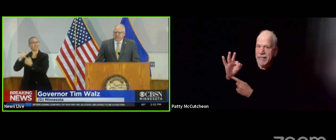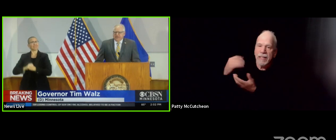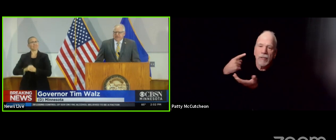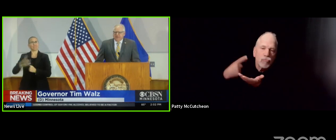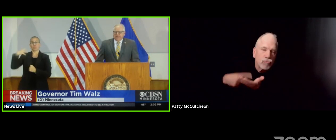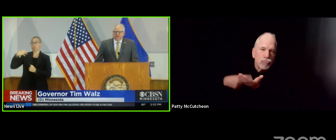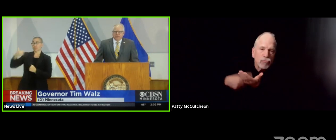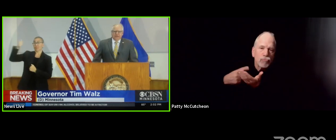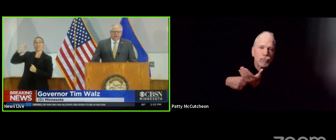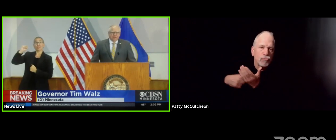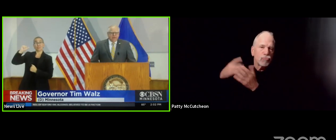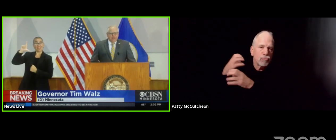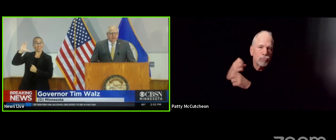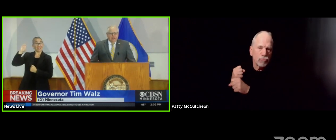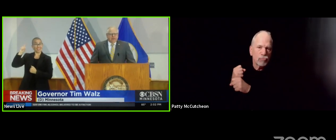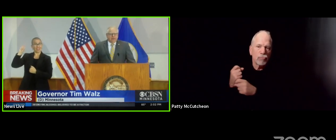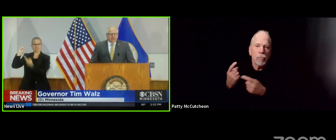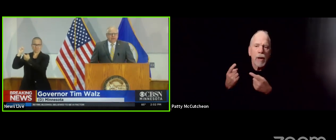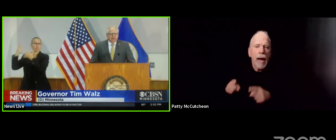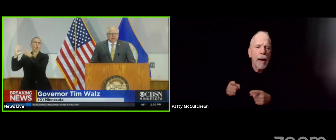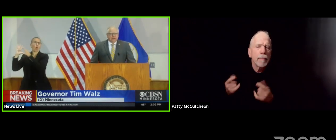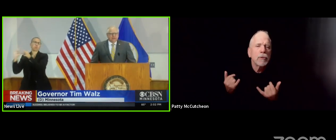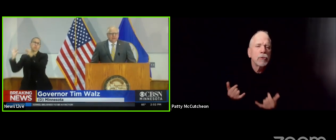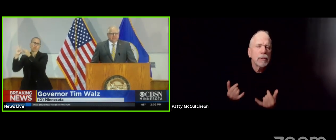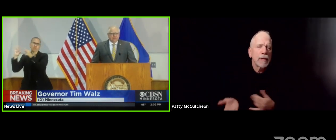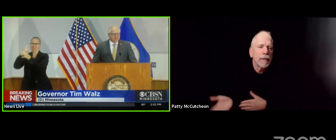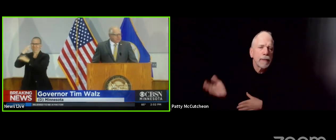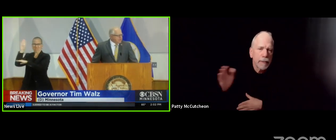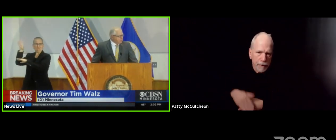TODAY IS BACK TO A DAY THAT I THINK IT'S SAFE TO SAY IT'S ONE